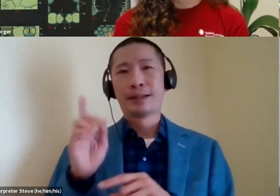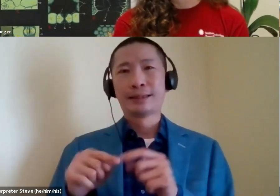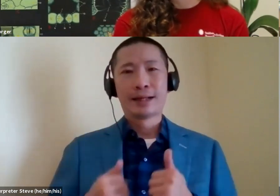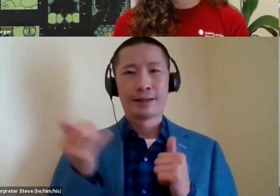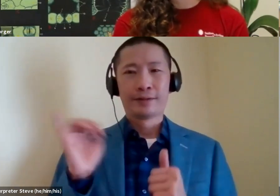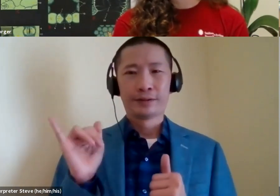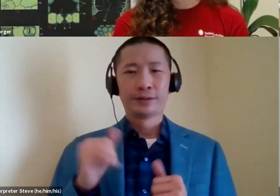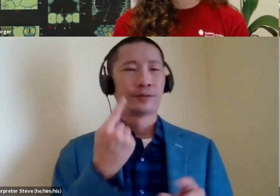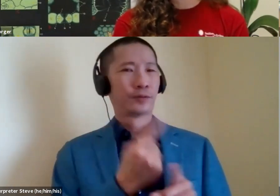Kim Komatsu (she/her): Yes, exactly.